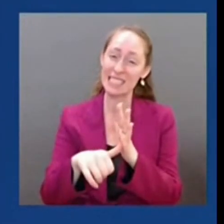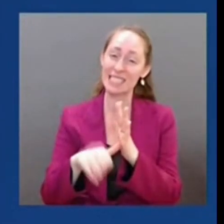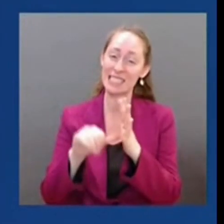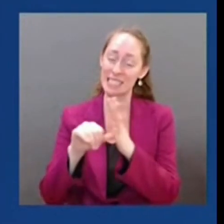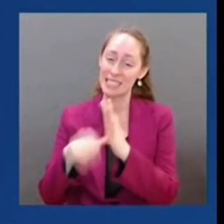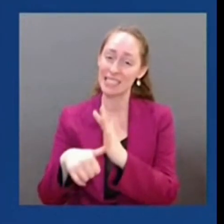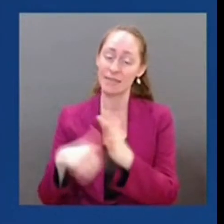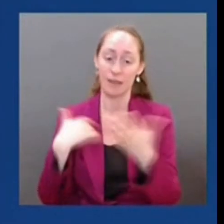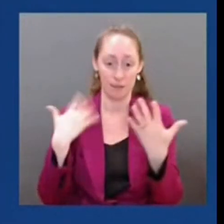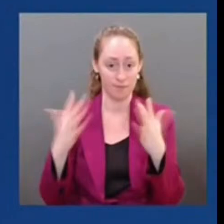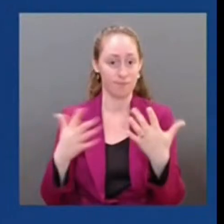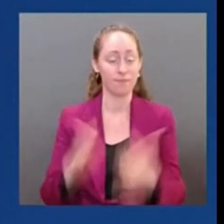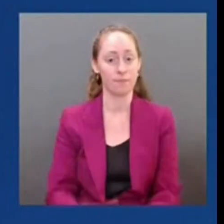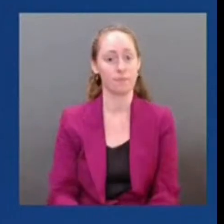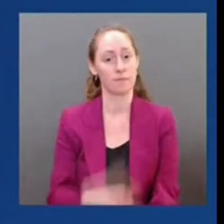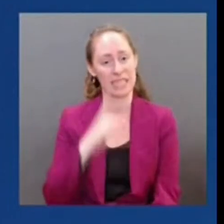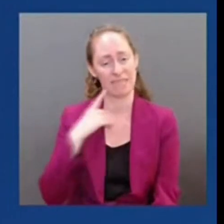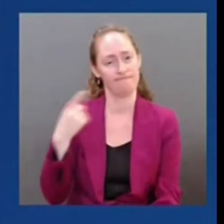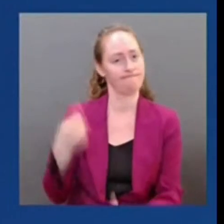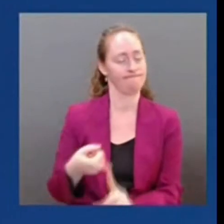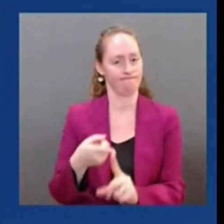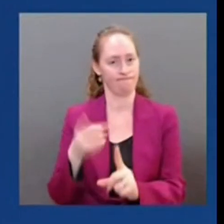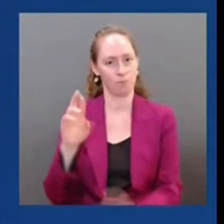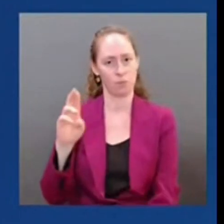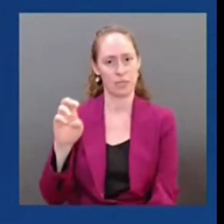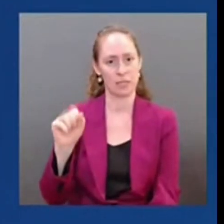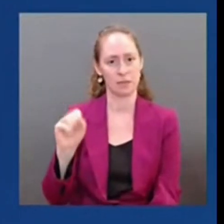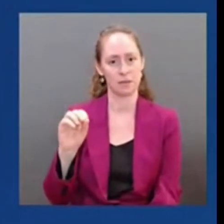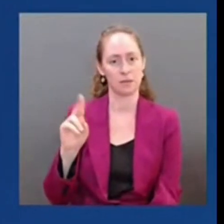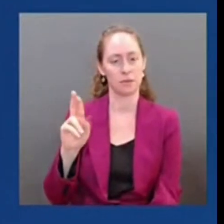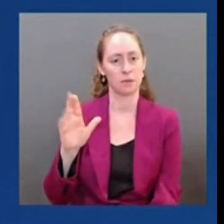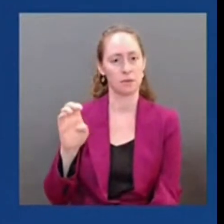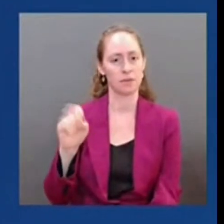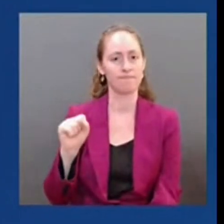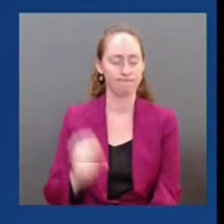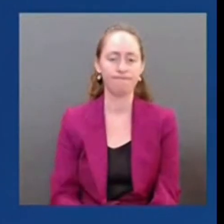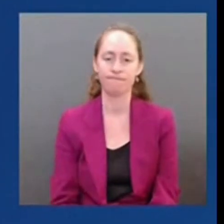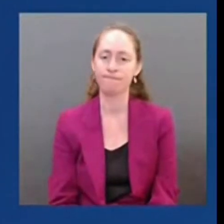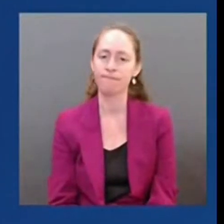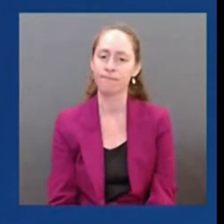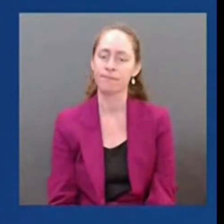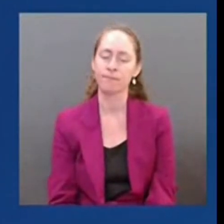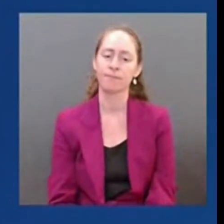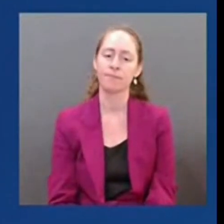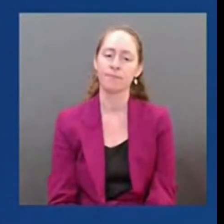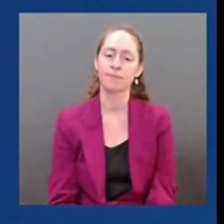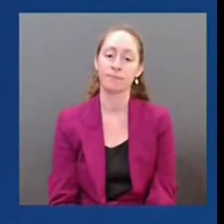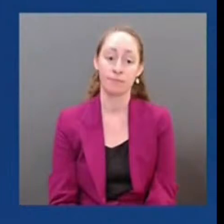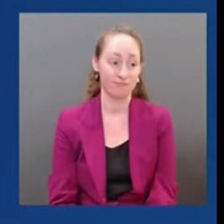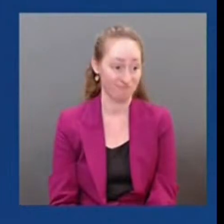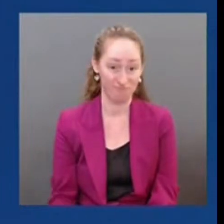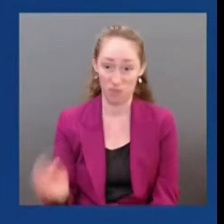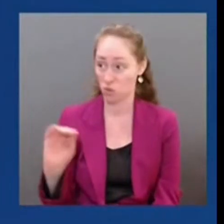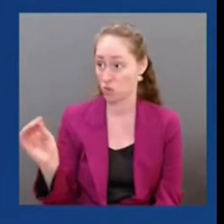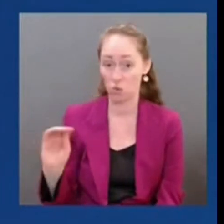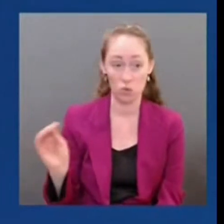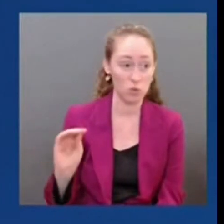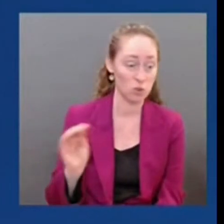BEEN LAYING OUT FOR FOLKS IS WHAT WE NEED THE RESOURCES FOR,